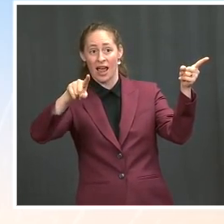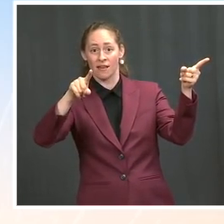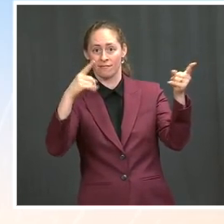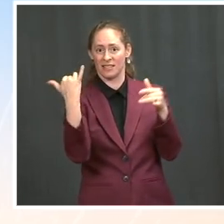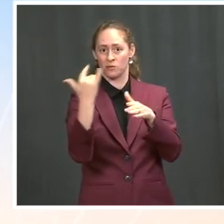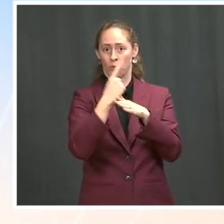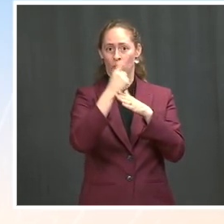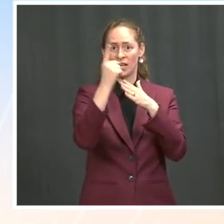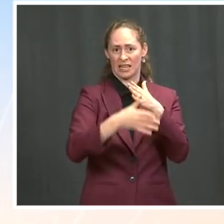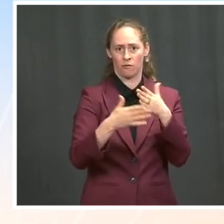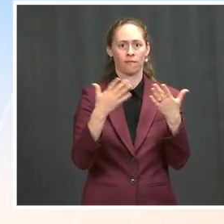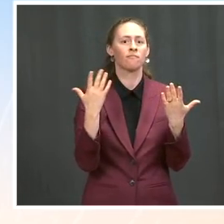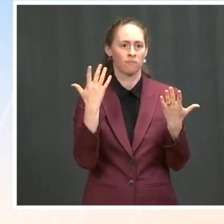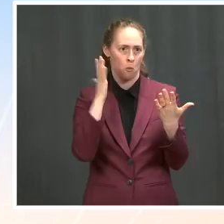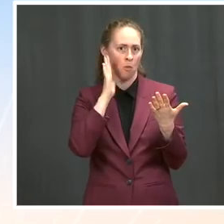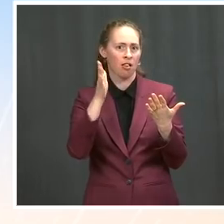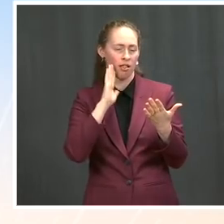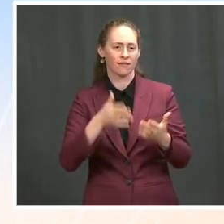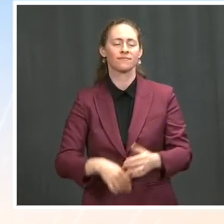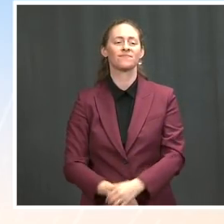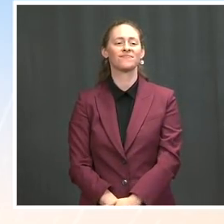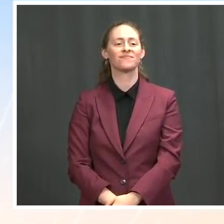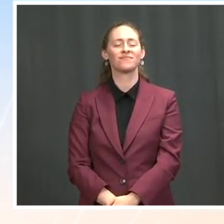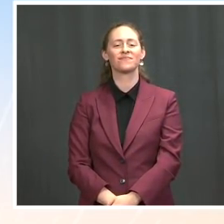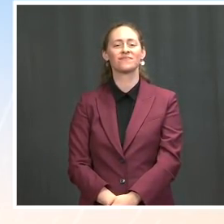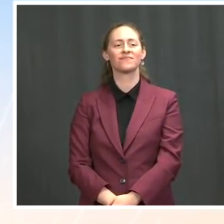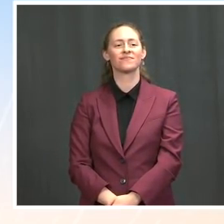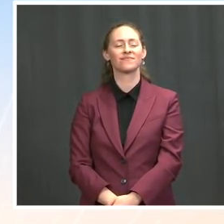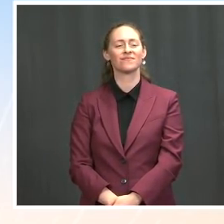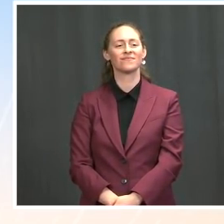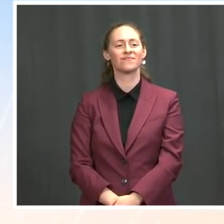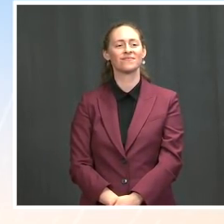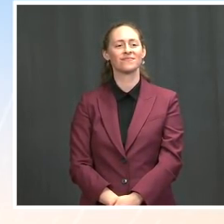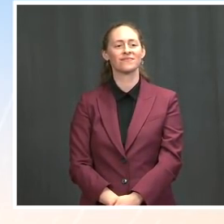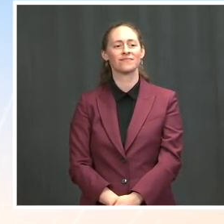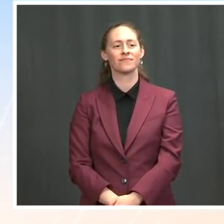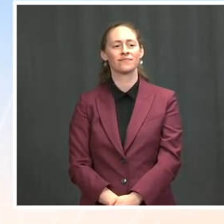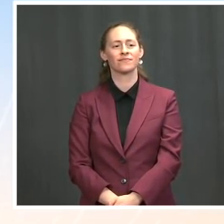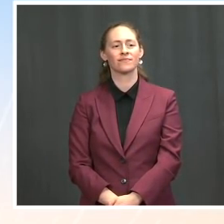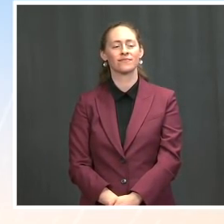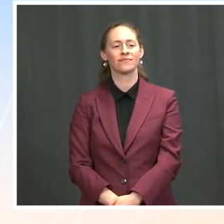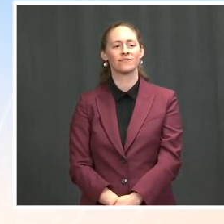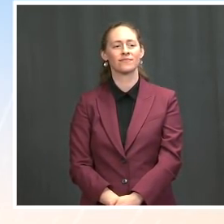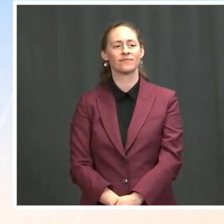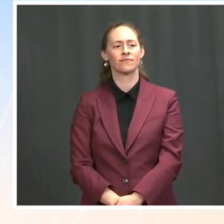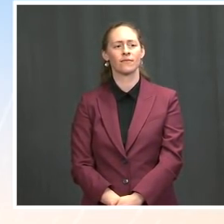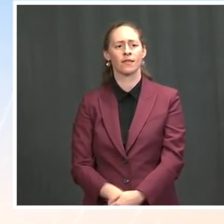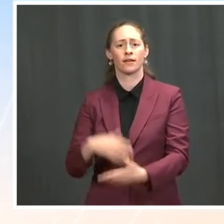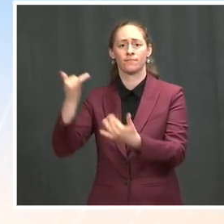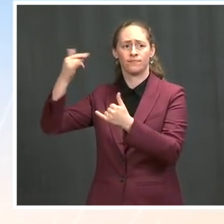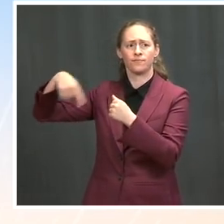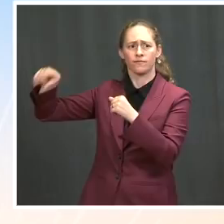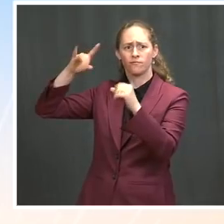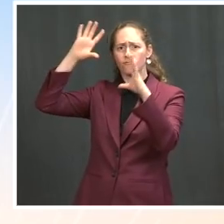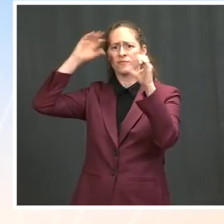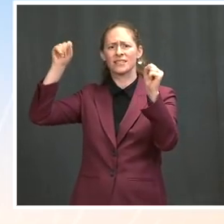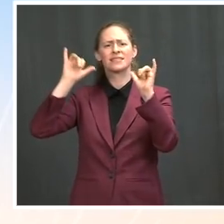in addition to sharing doses from our vaccines -- own vaccines supply, the Biden-Harris administration is committed to working with U.S. manufacturers